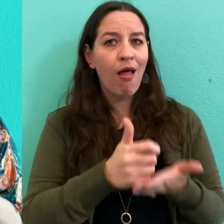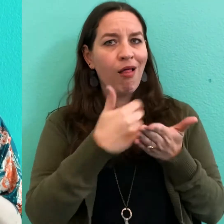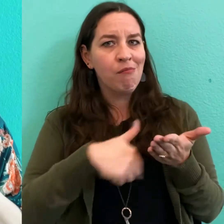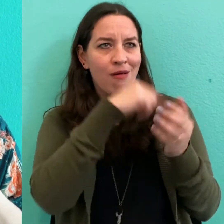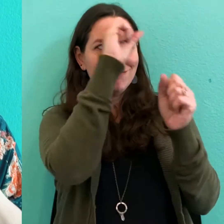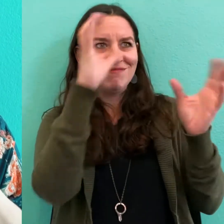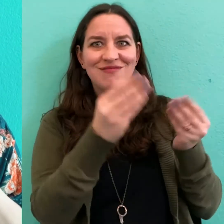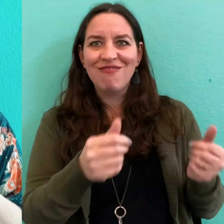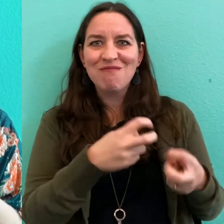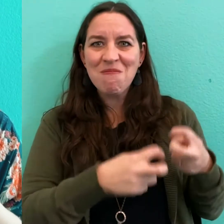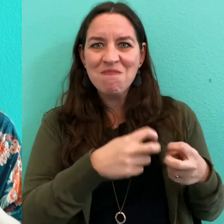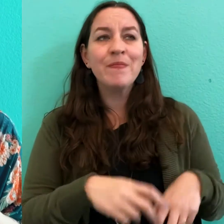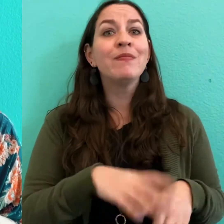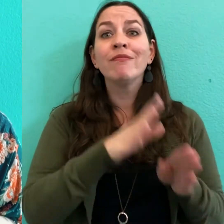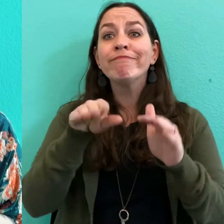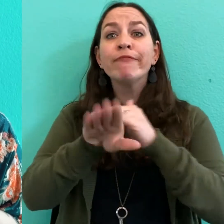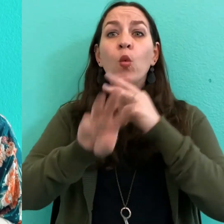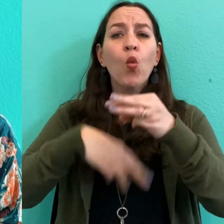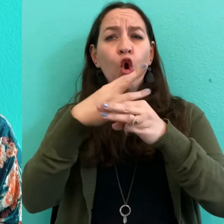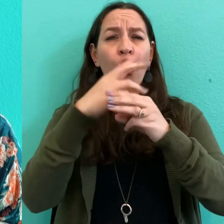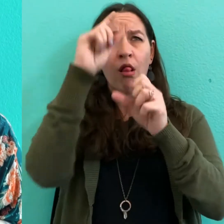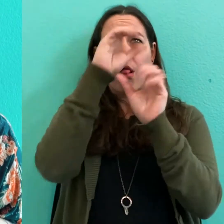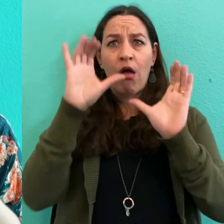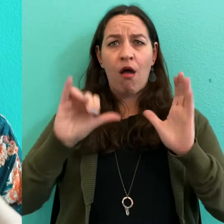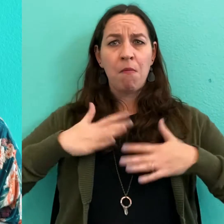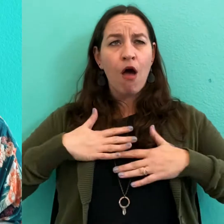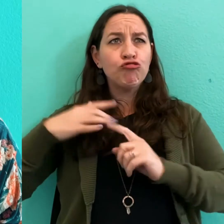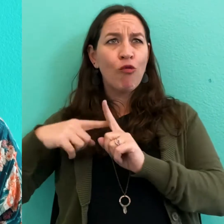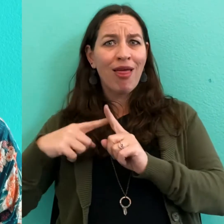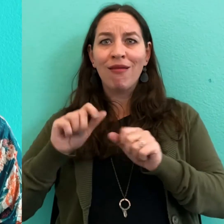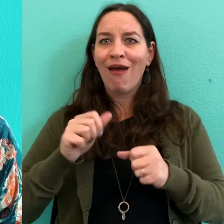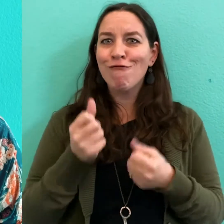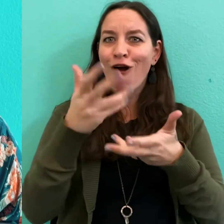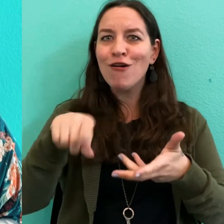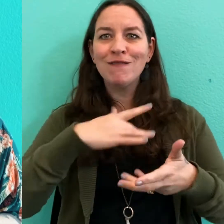It can help us structure our world and make decisions so that we're set up for success and can